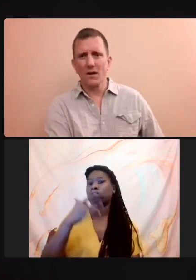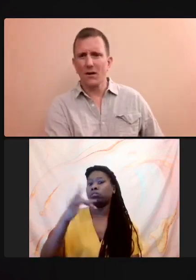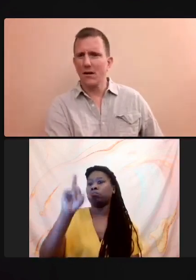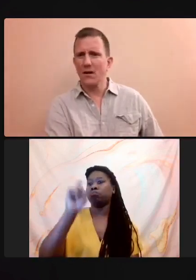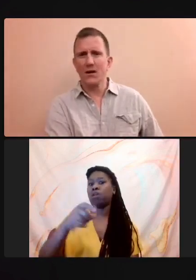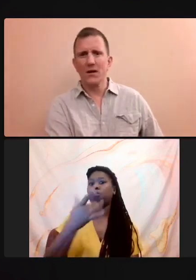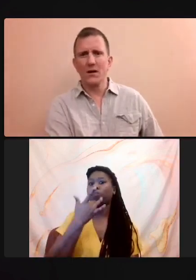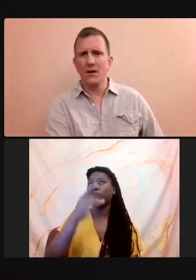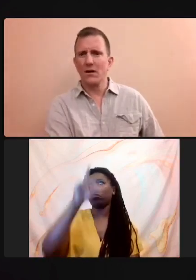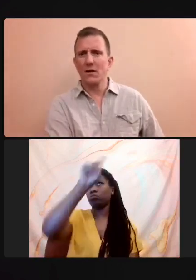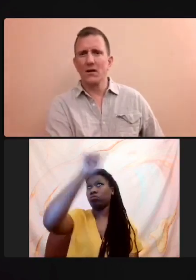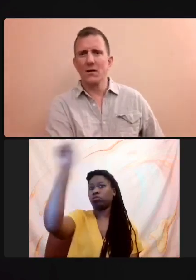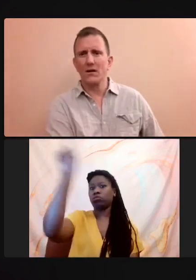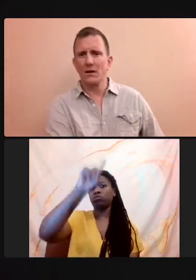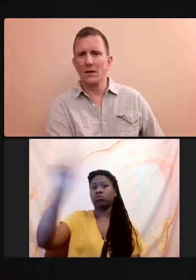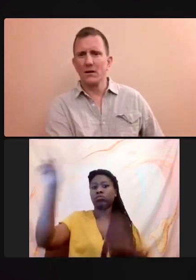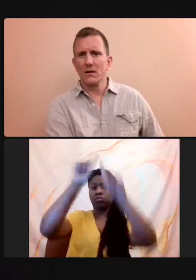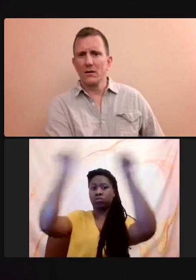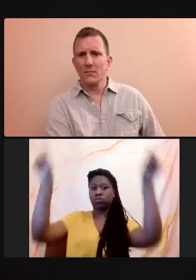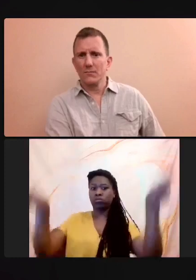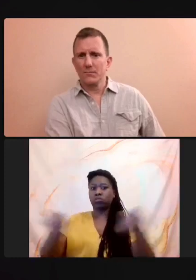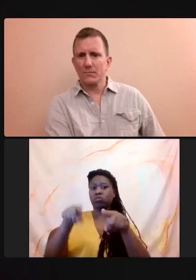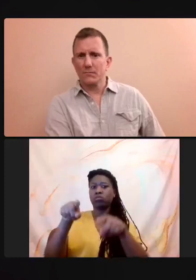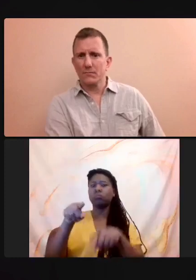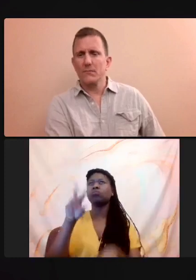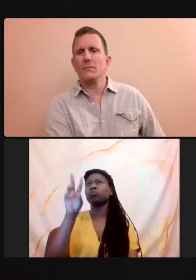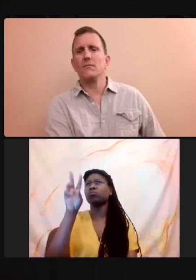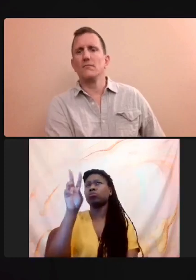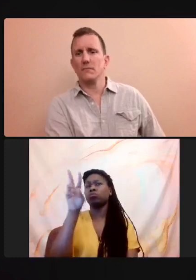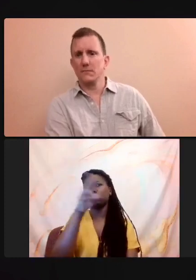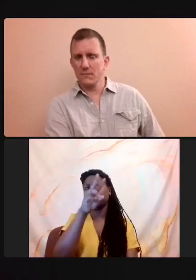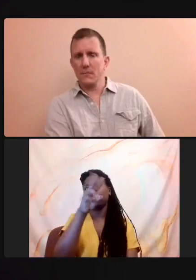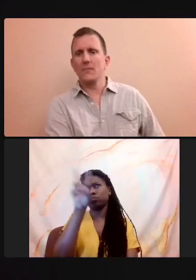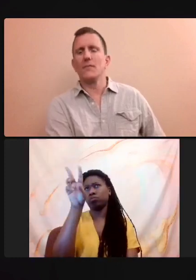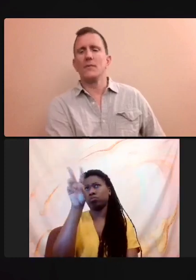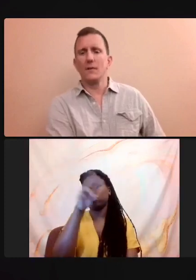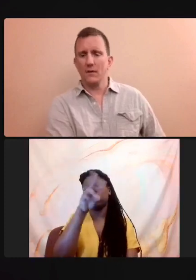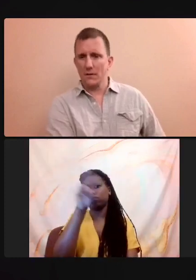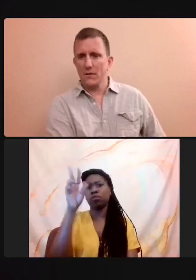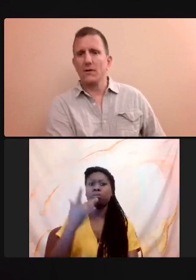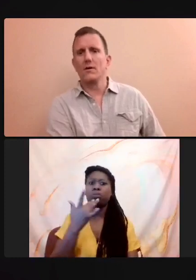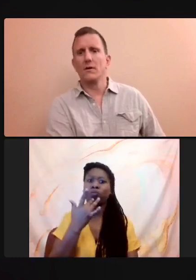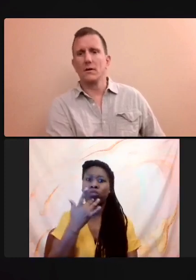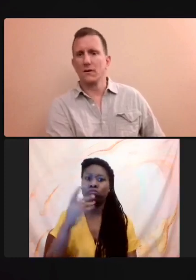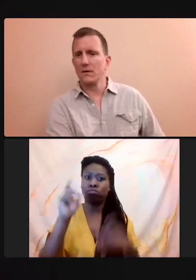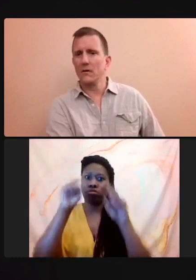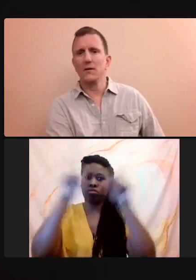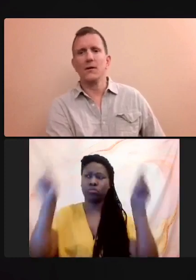and we can watch the captions that are coming up and I can either correct them in the moment or we can sit down together